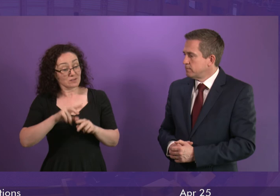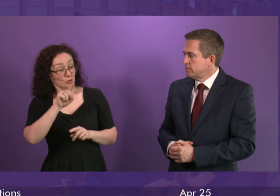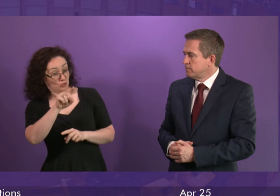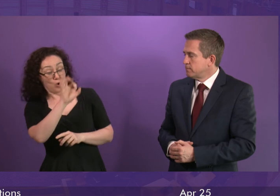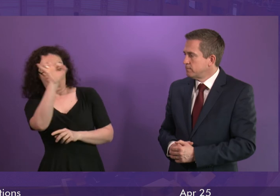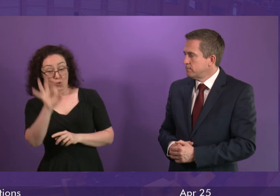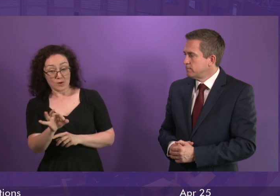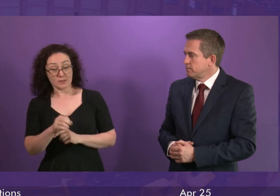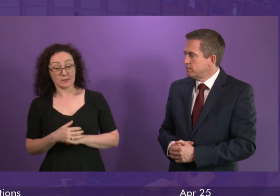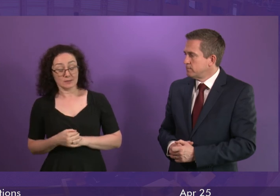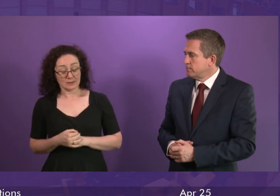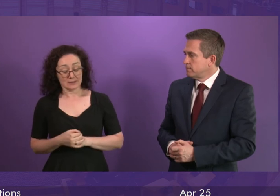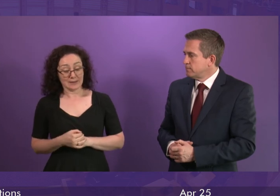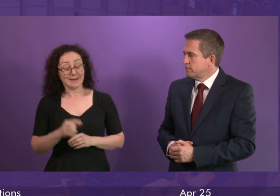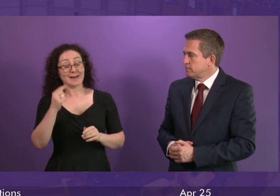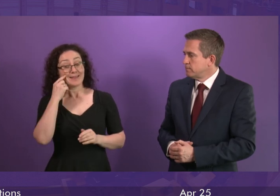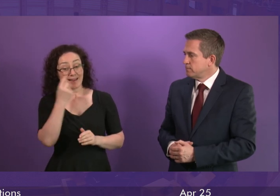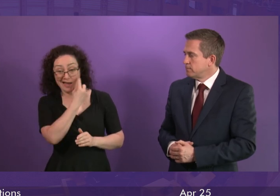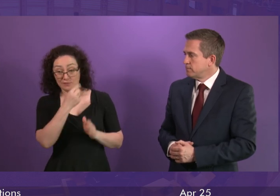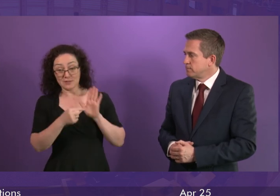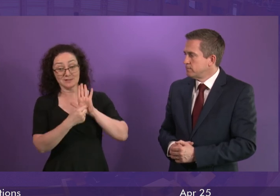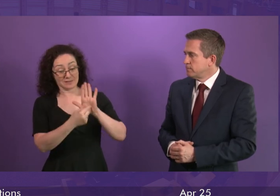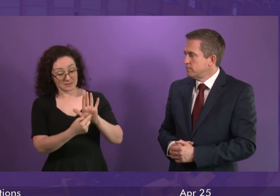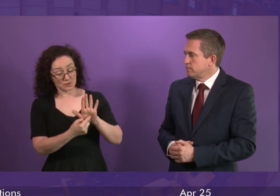is what I say to parents: the evidence shows that more young people are going to university,